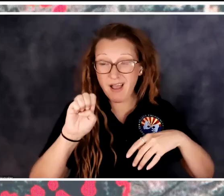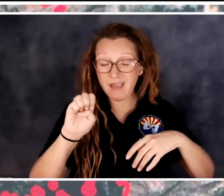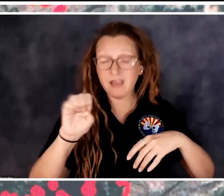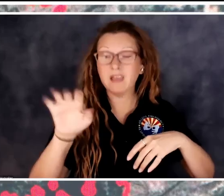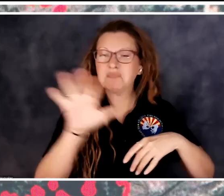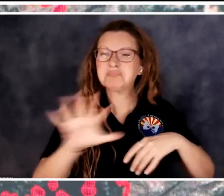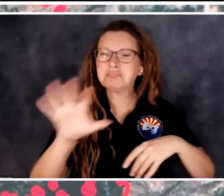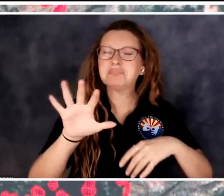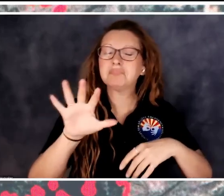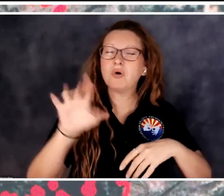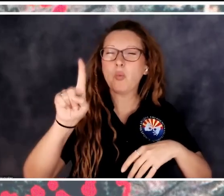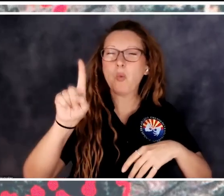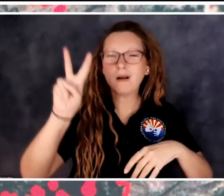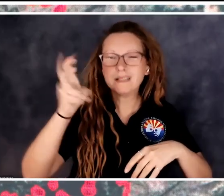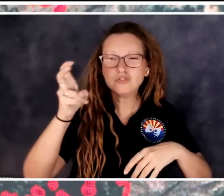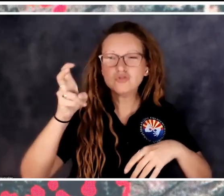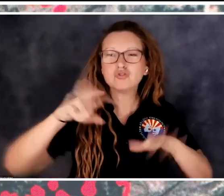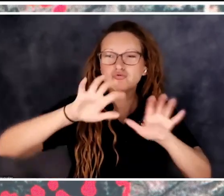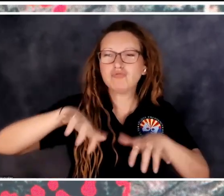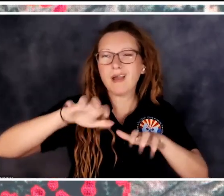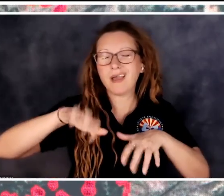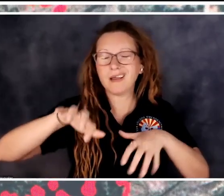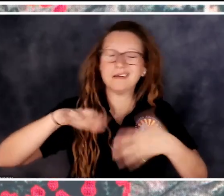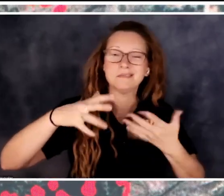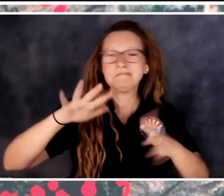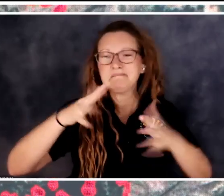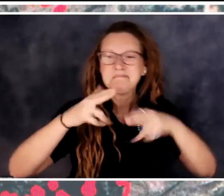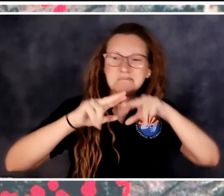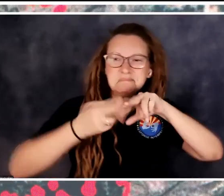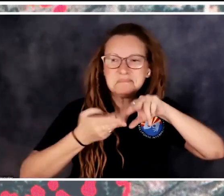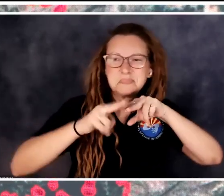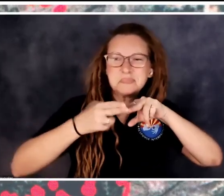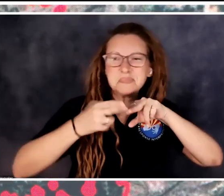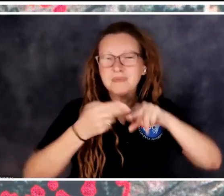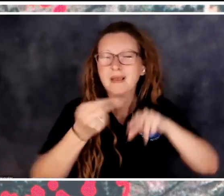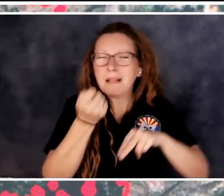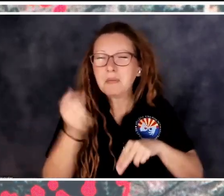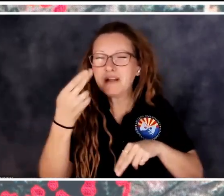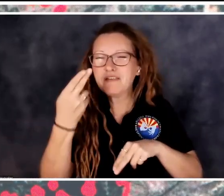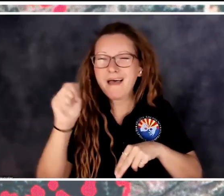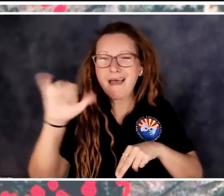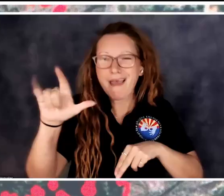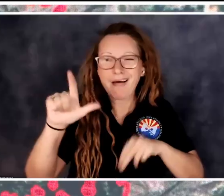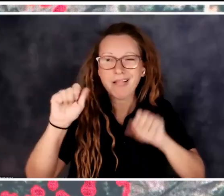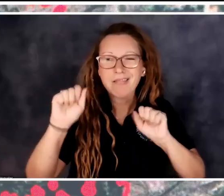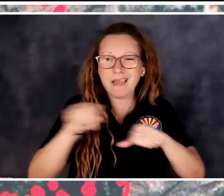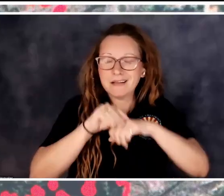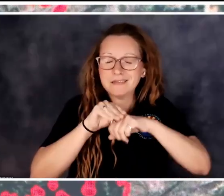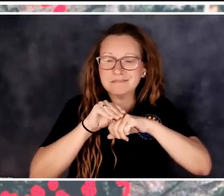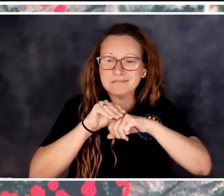The area around Rye received around one inch of precip. That may be plus or minus. There was a little bit of hail